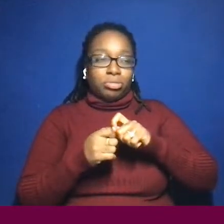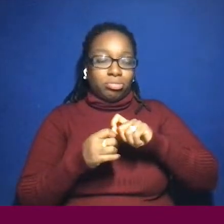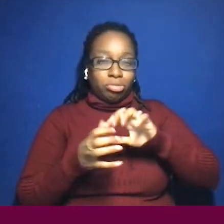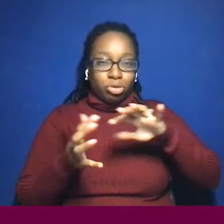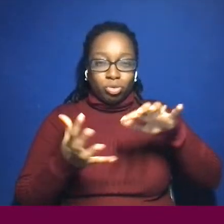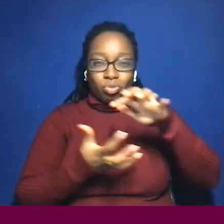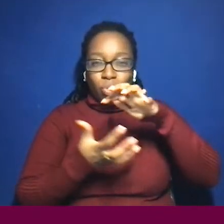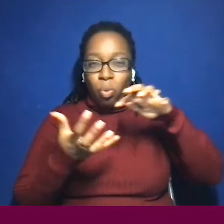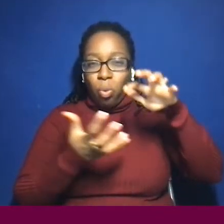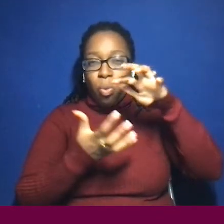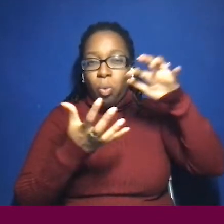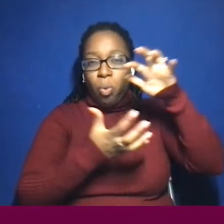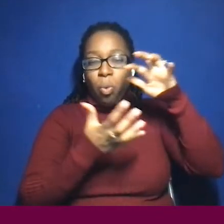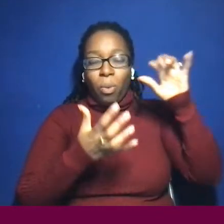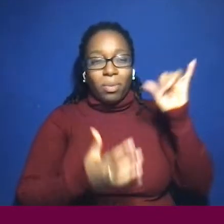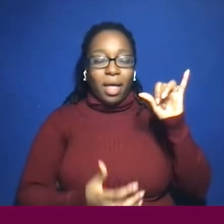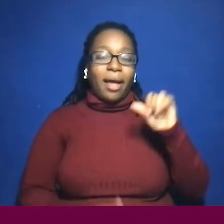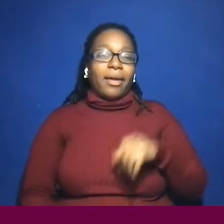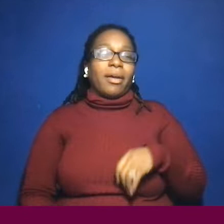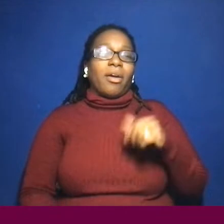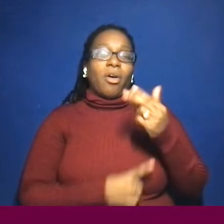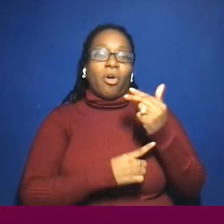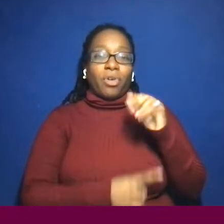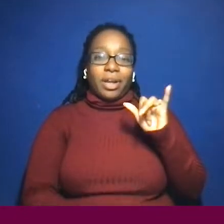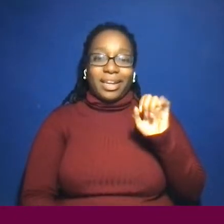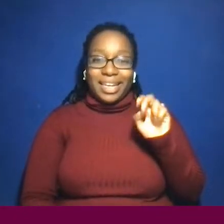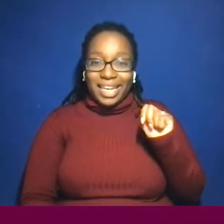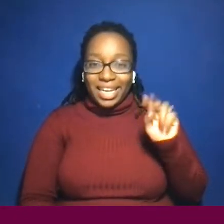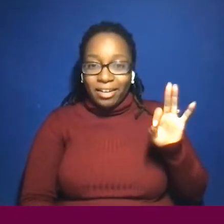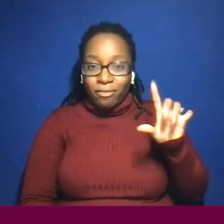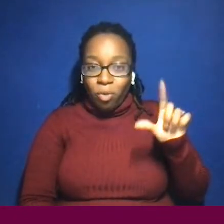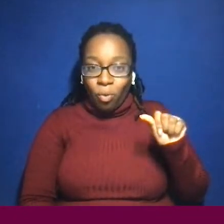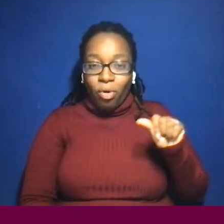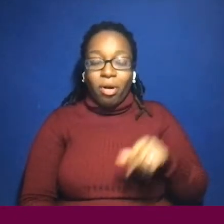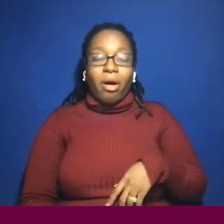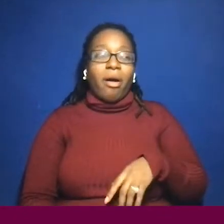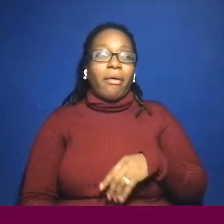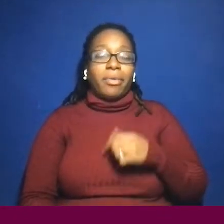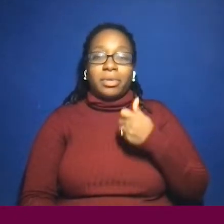to look at Hurricane Ian in Florida and some early suggestions that there may have been